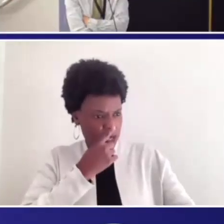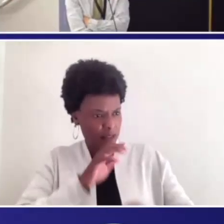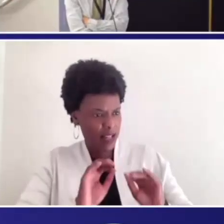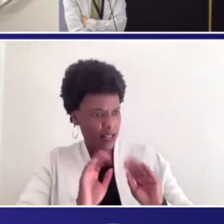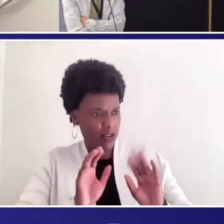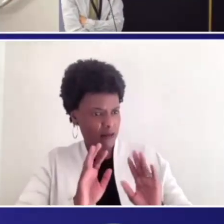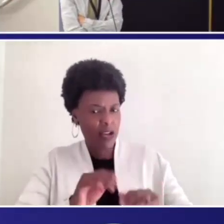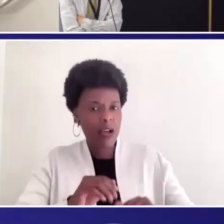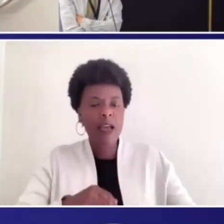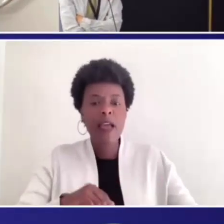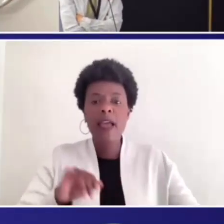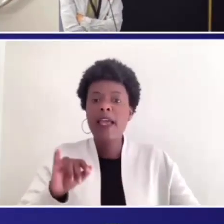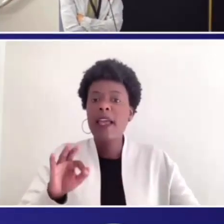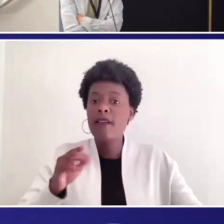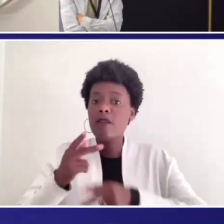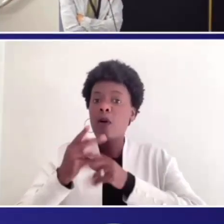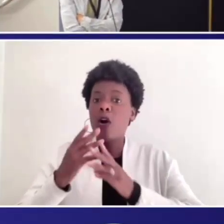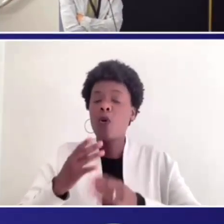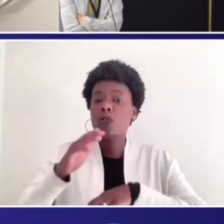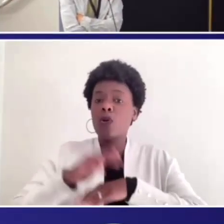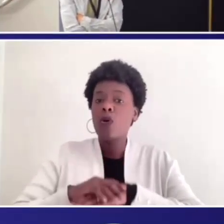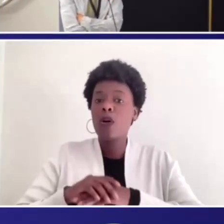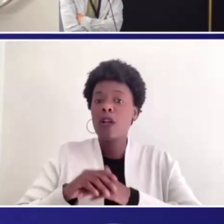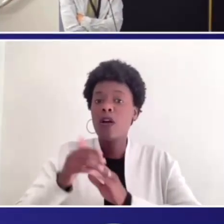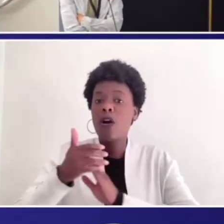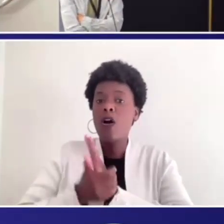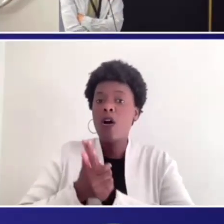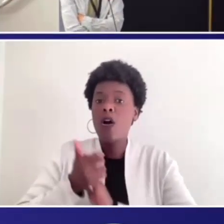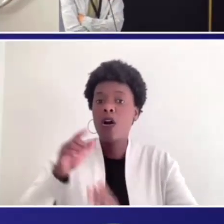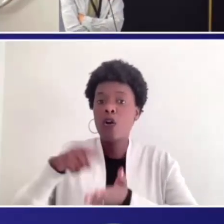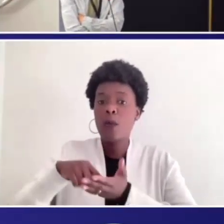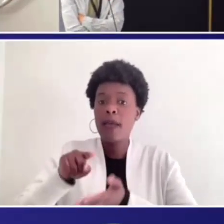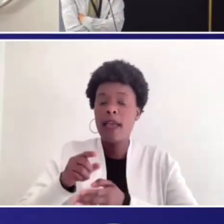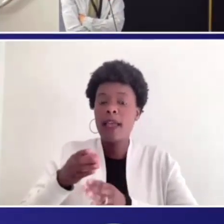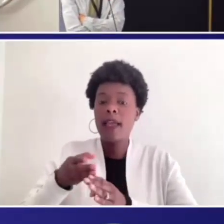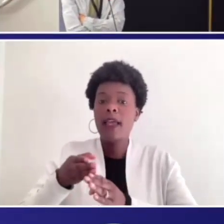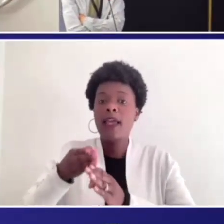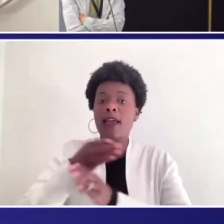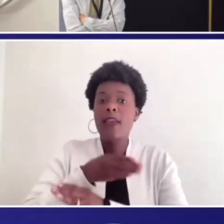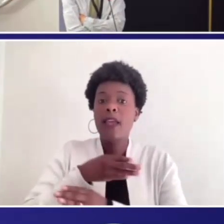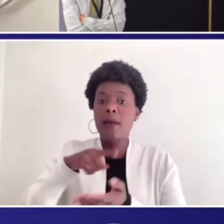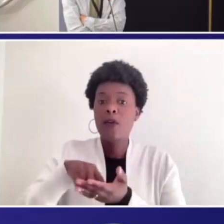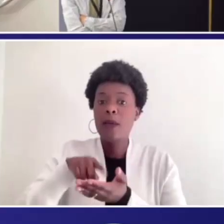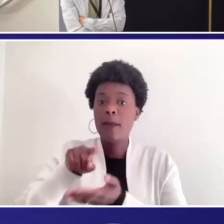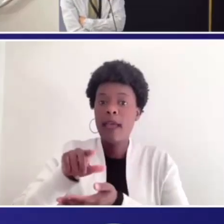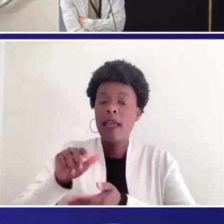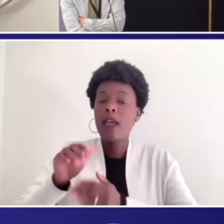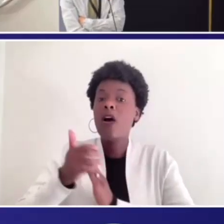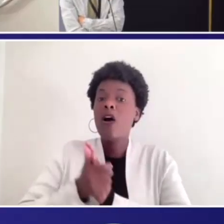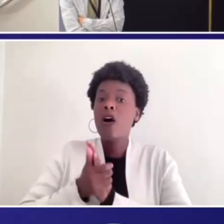if a borrower is on autopay and they prepay it all, the autopay also gets pushed out to the next due date? We're not going to just